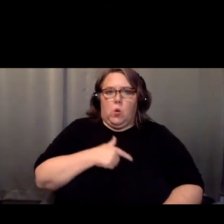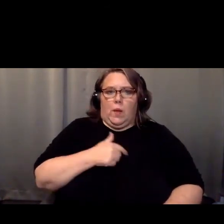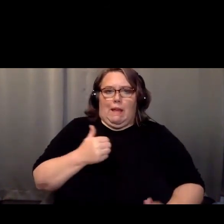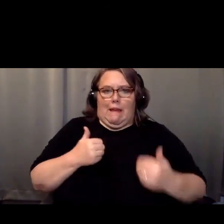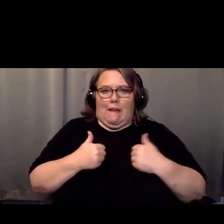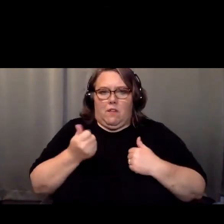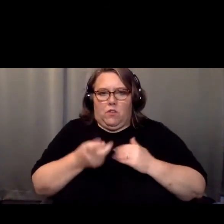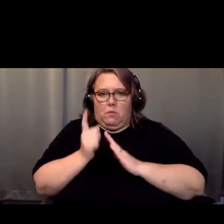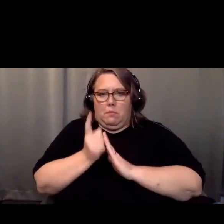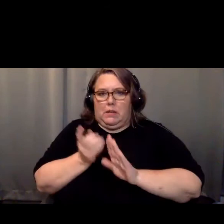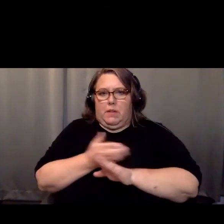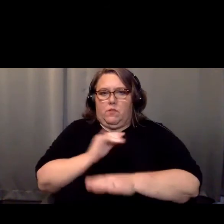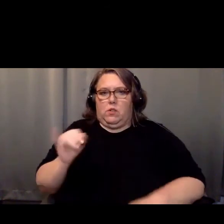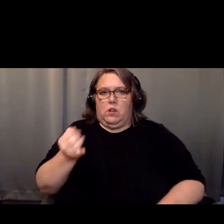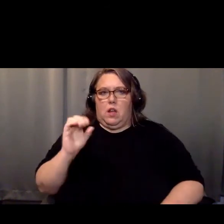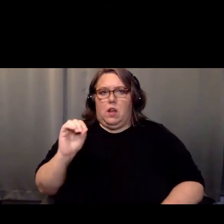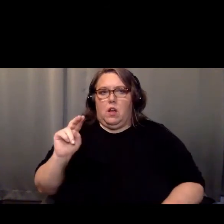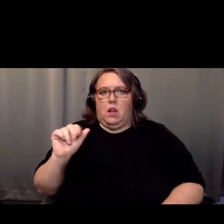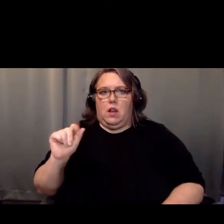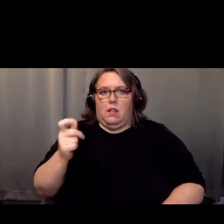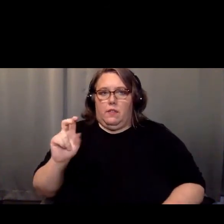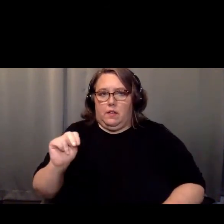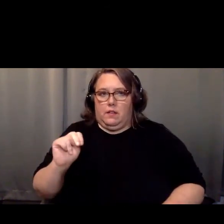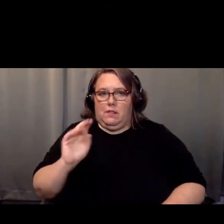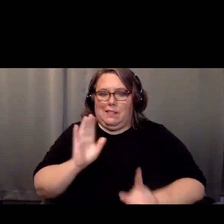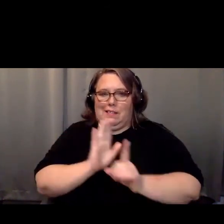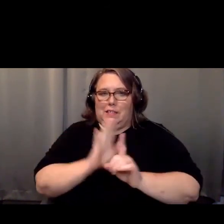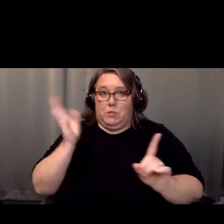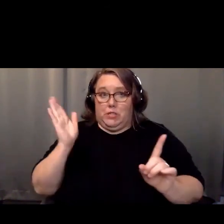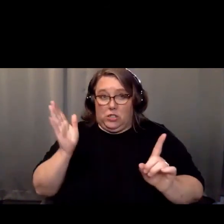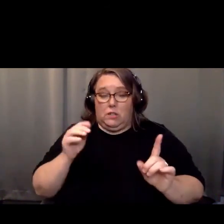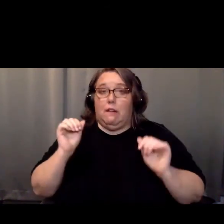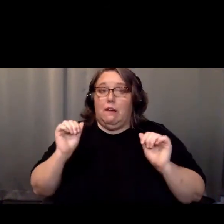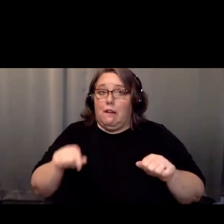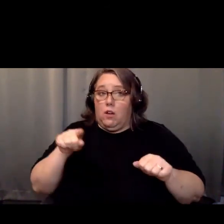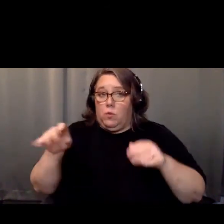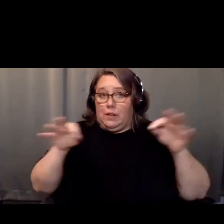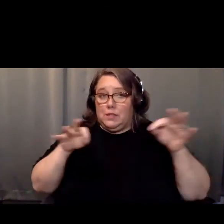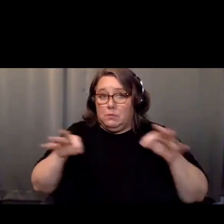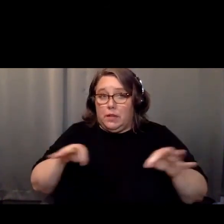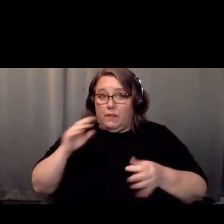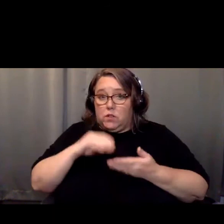before Jonathan's presentation, can you explain, for example, for the students that are still in high school,